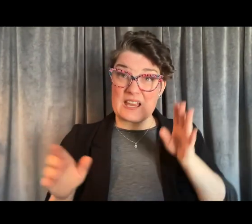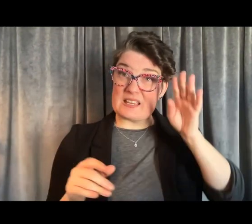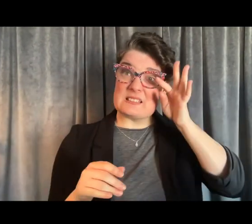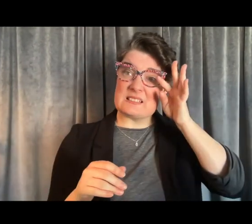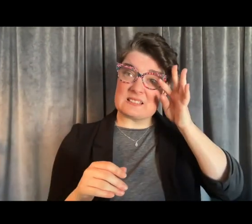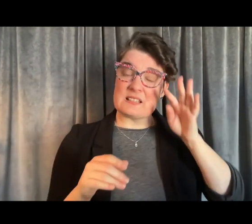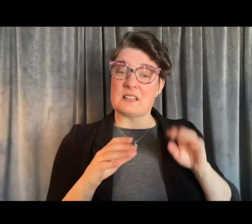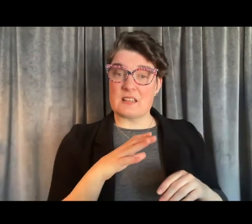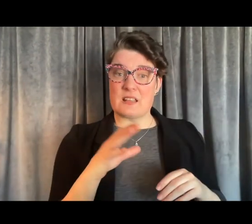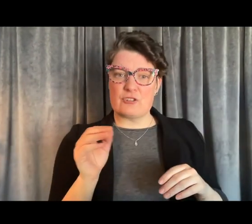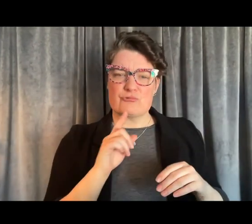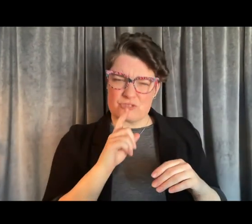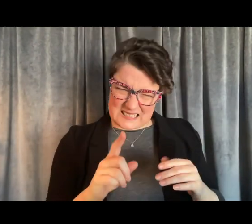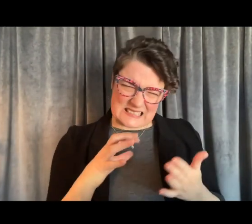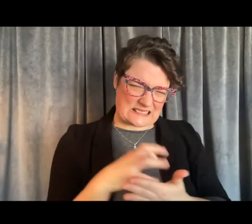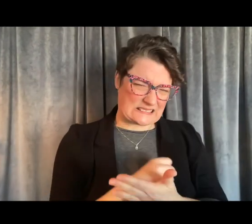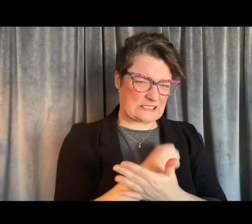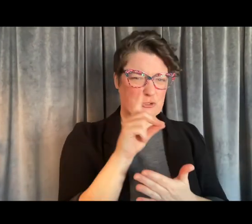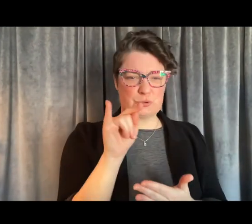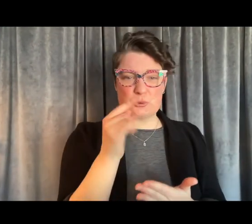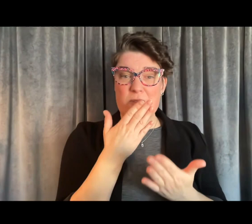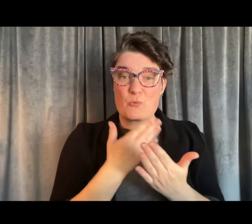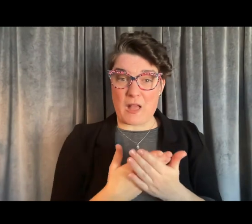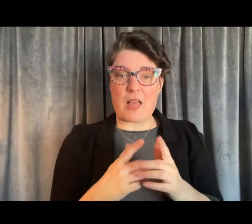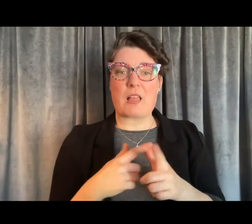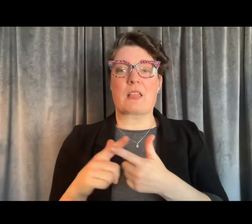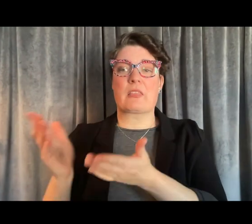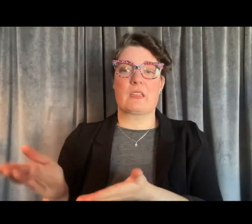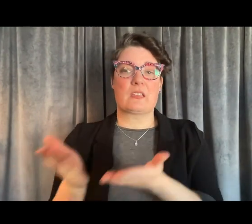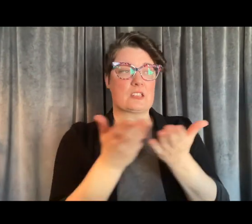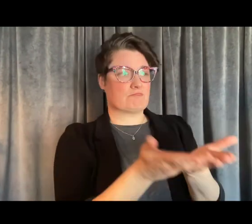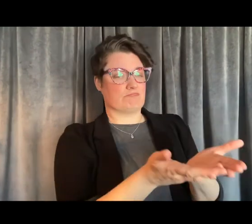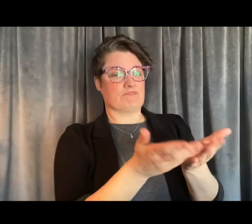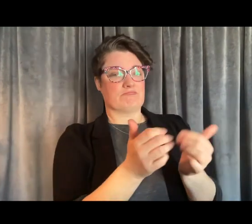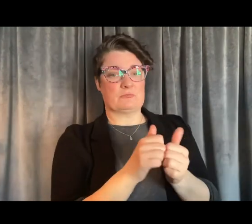how to do it well and then bringing it to people who, you know, people in